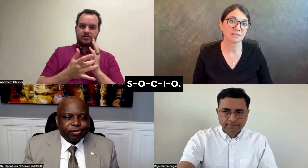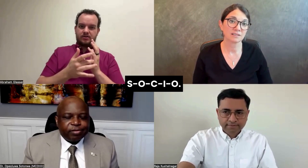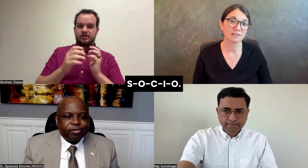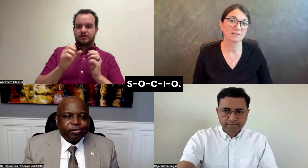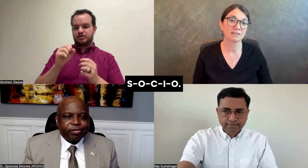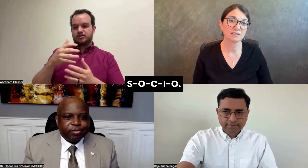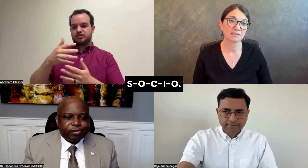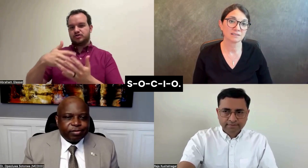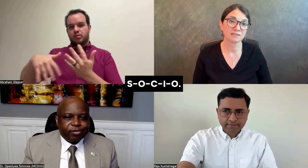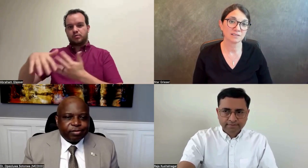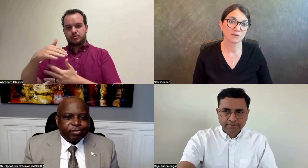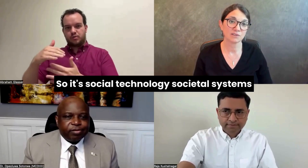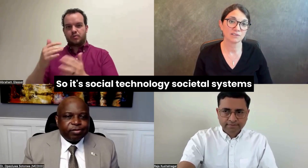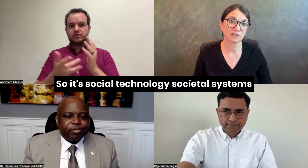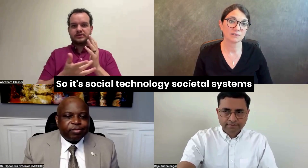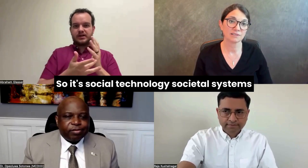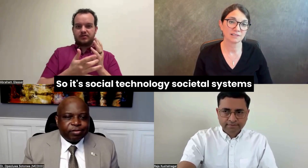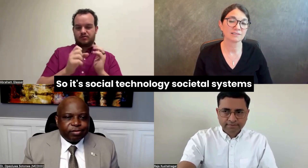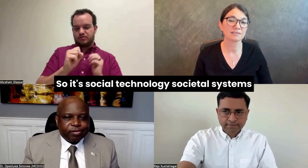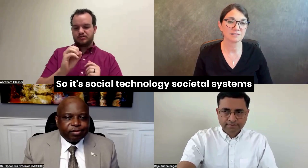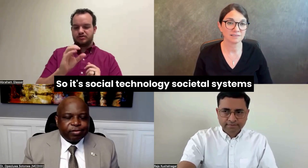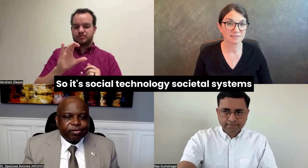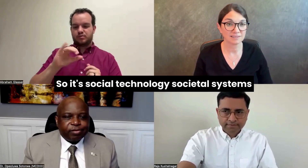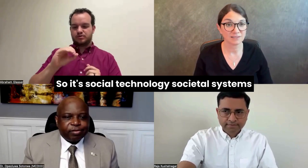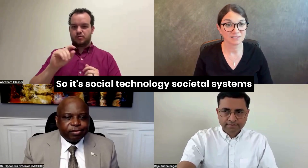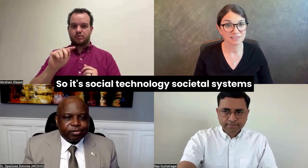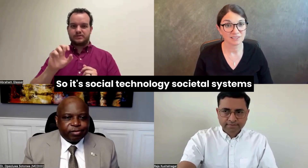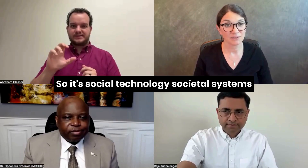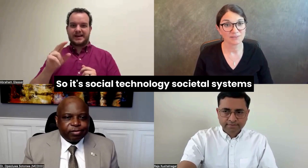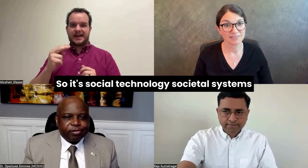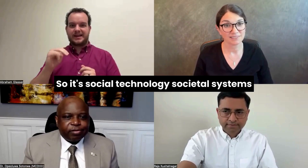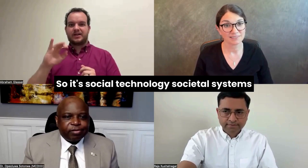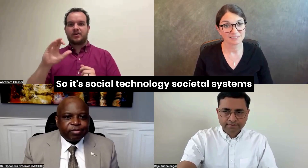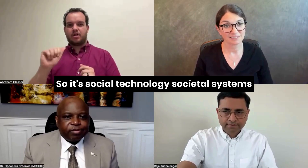So it's social technology societal systems